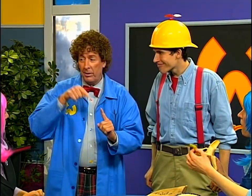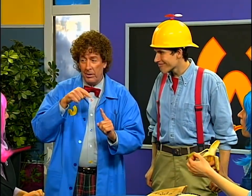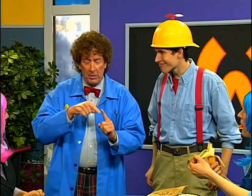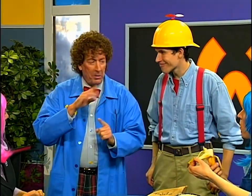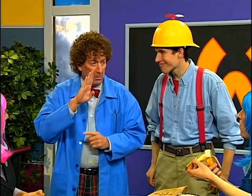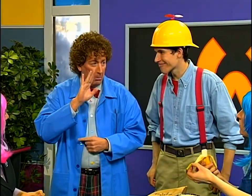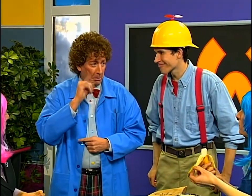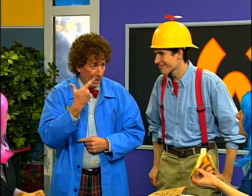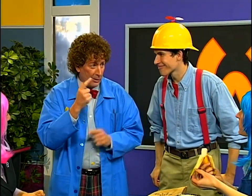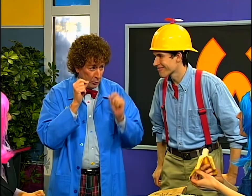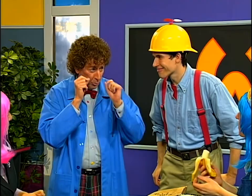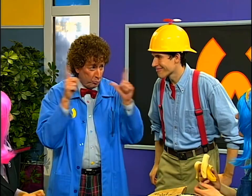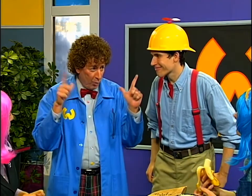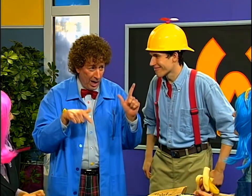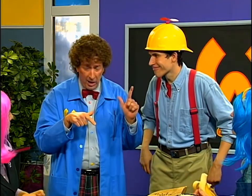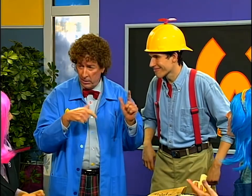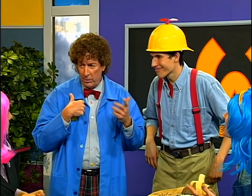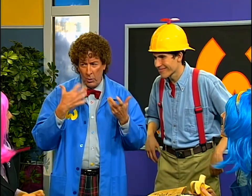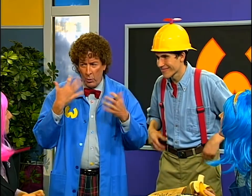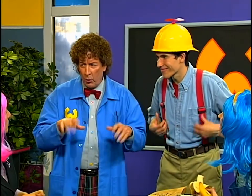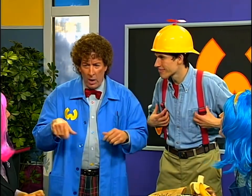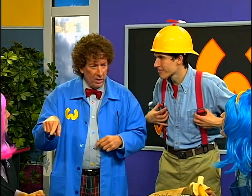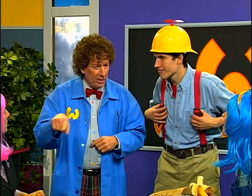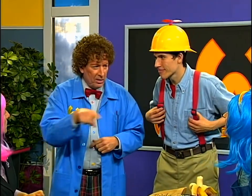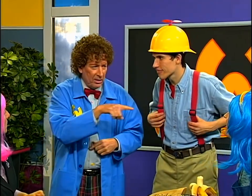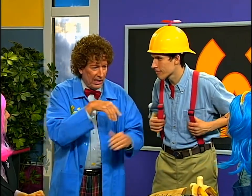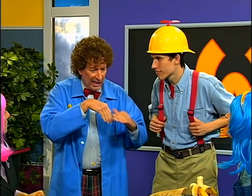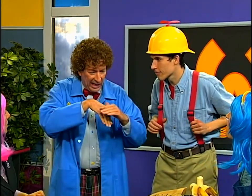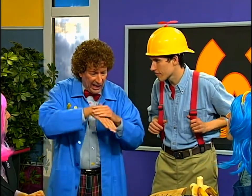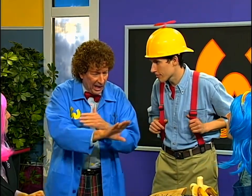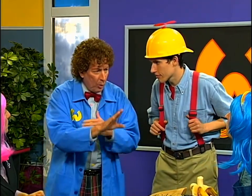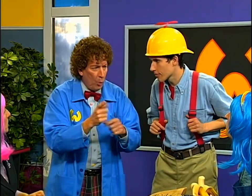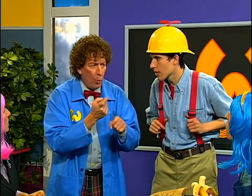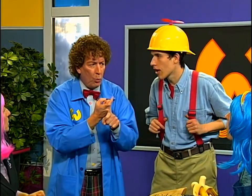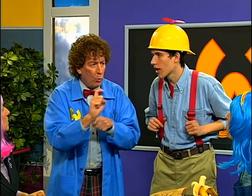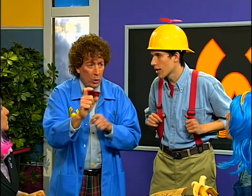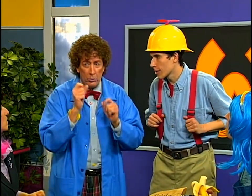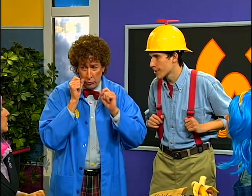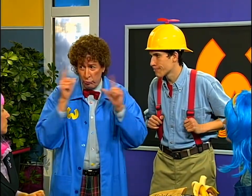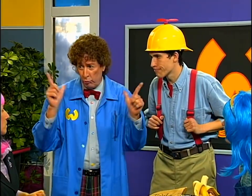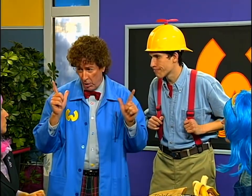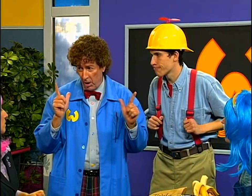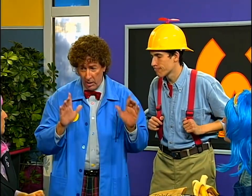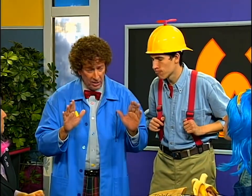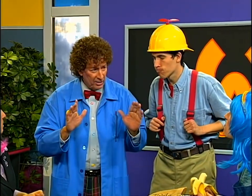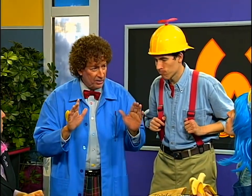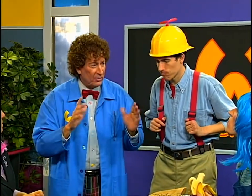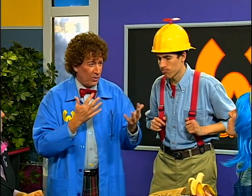OOH, WOW, OHH, WHOO. OH, UGH.